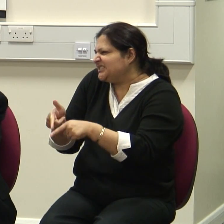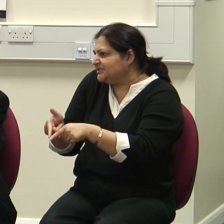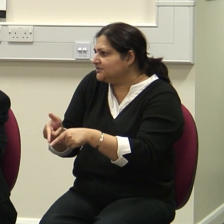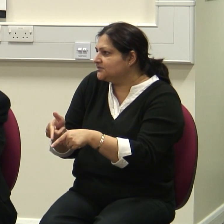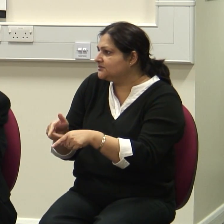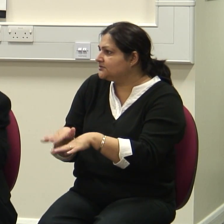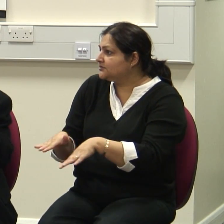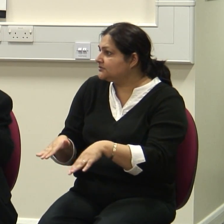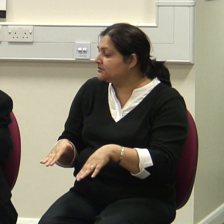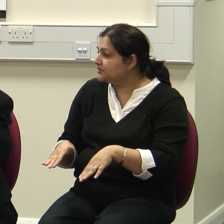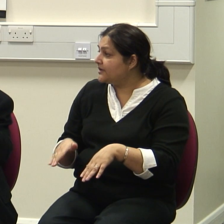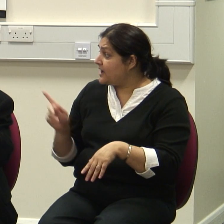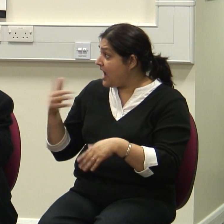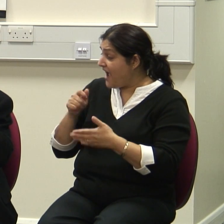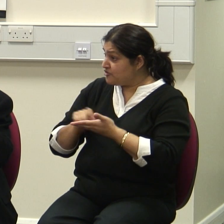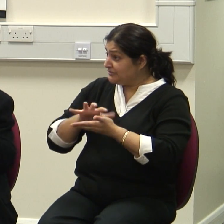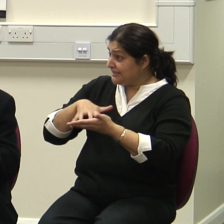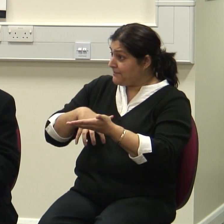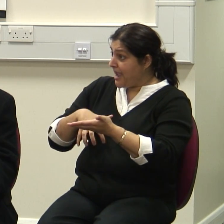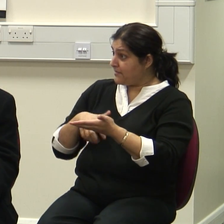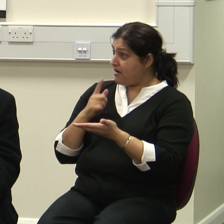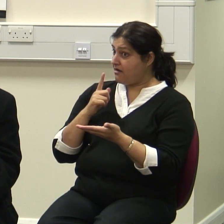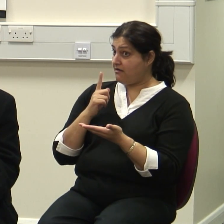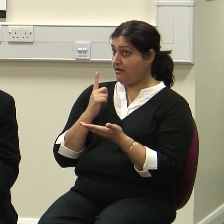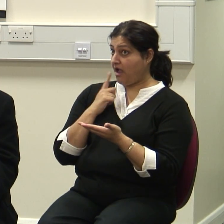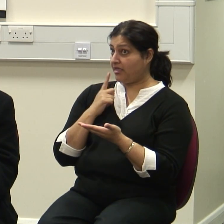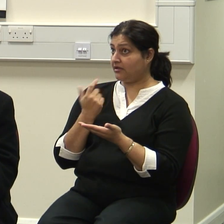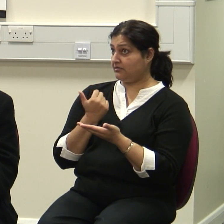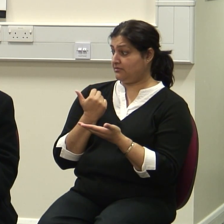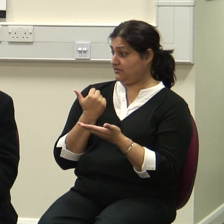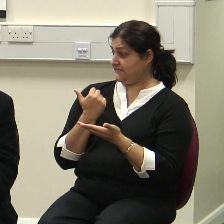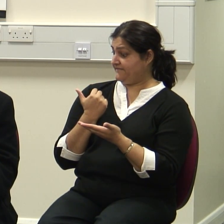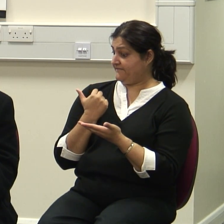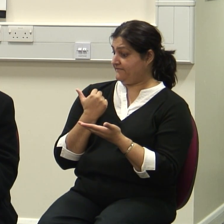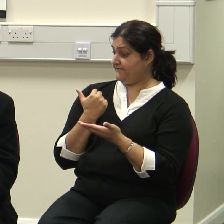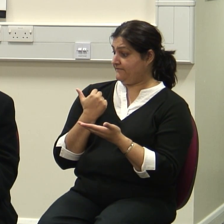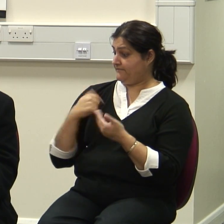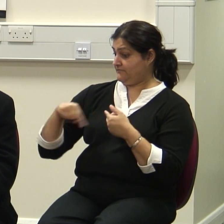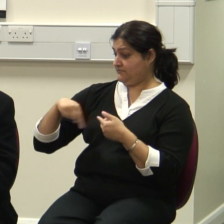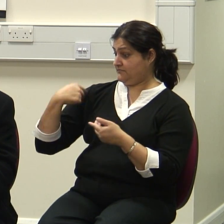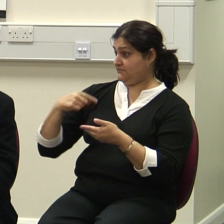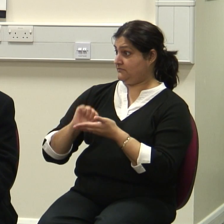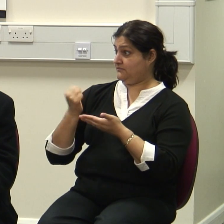re-published, I think it’s already out, published this month, called Medicalisation